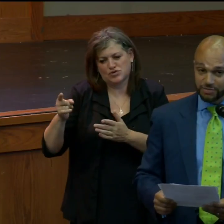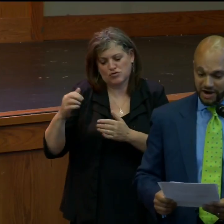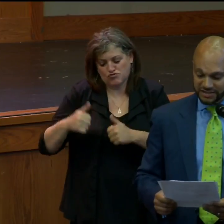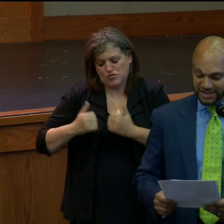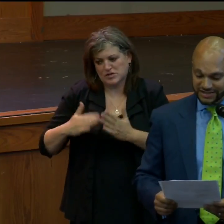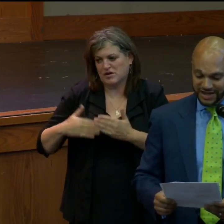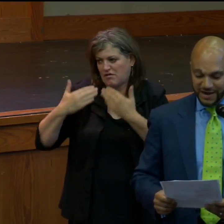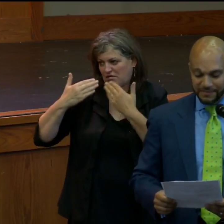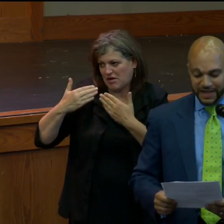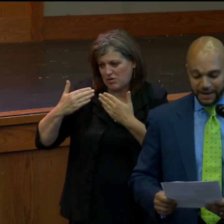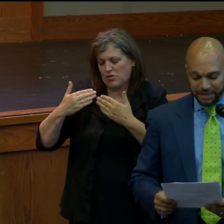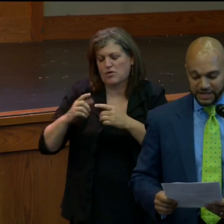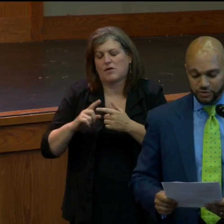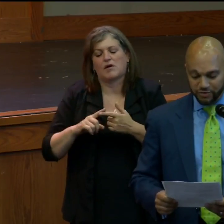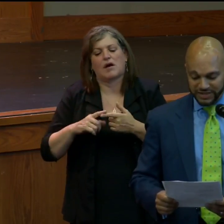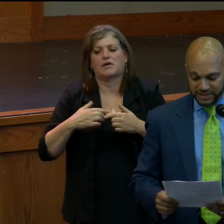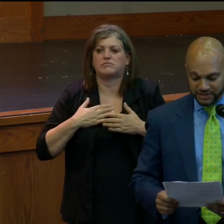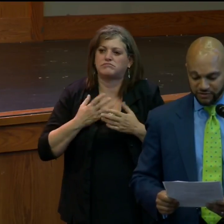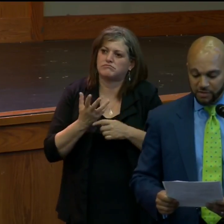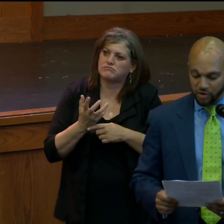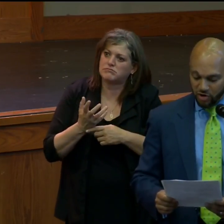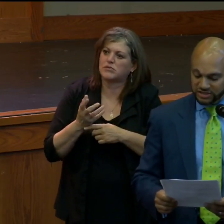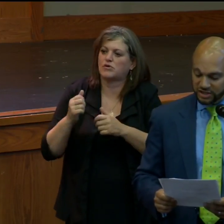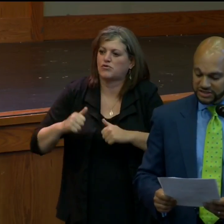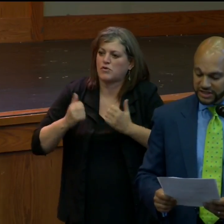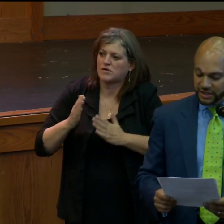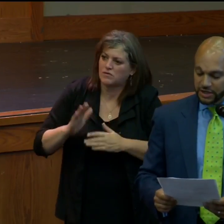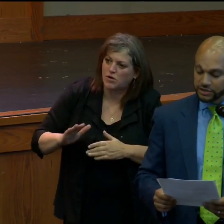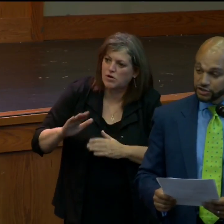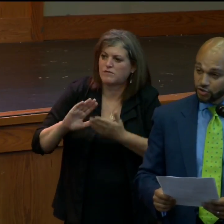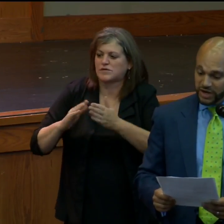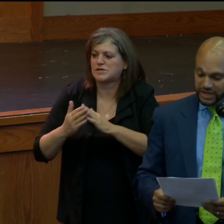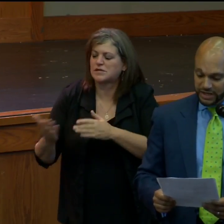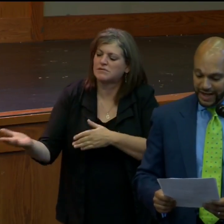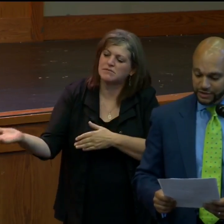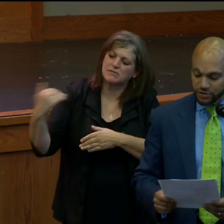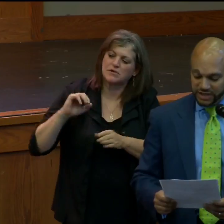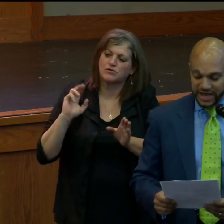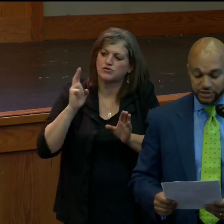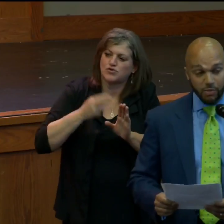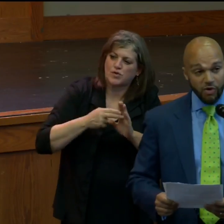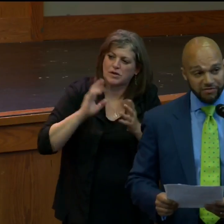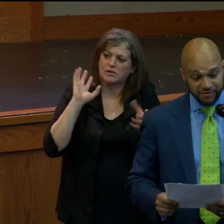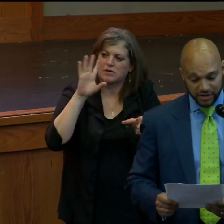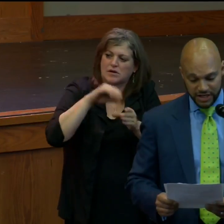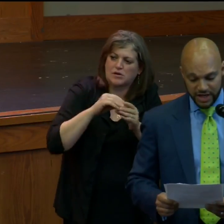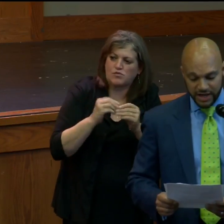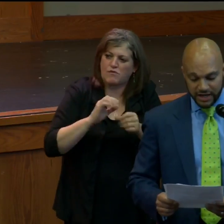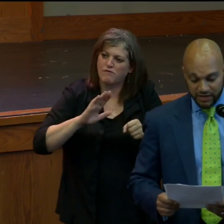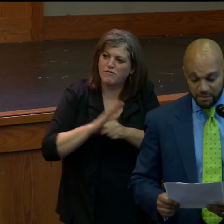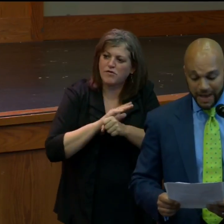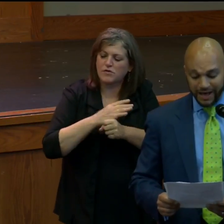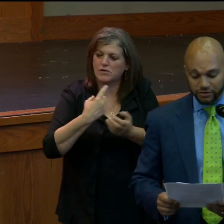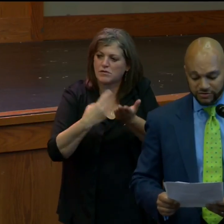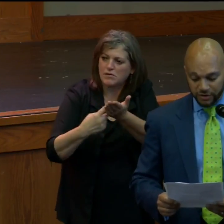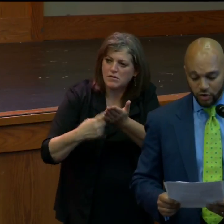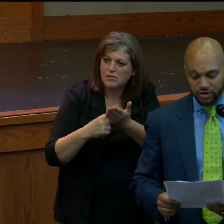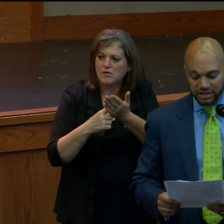IN THIS PROCESS AND PLEAD WITH RESIDENTS FROM ACROSS OUR CITY TO JOIN IN AND TO ENGAGE MORE FULLY IN THE BATTLES FOR LOCAL